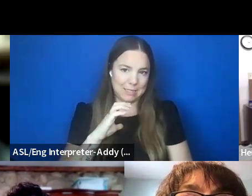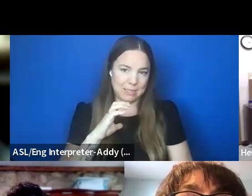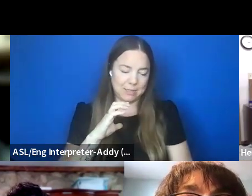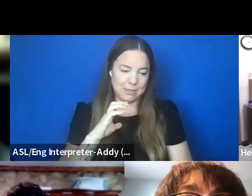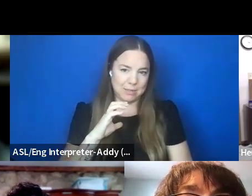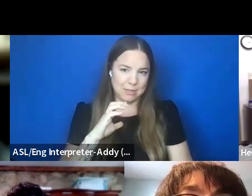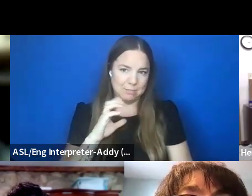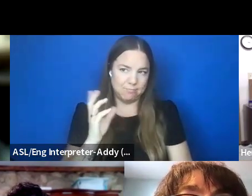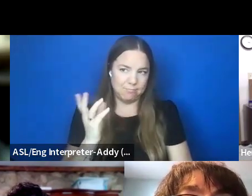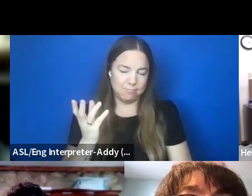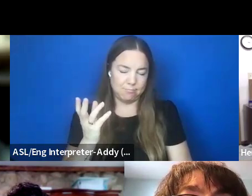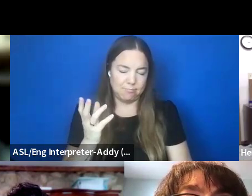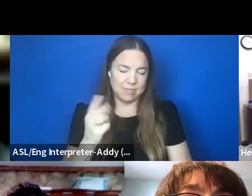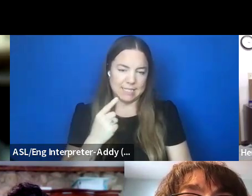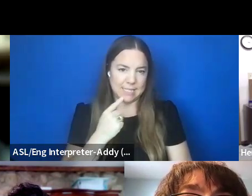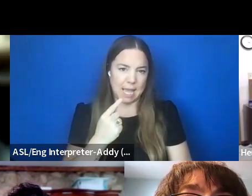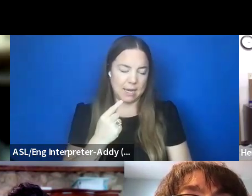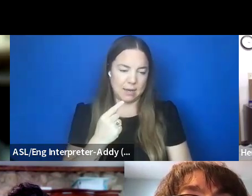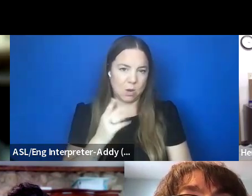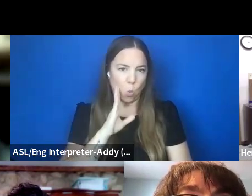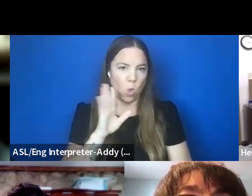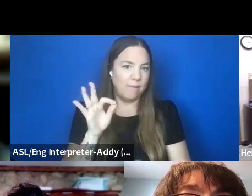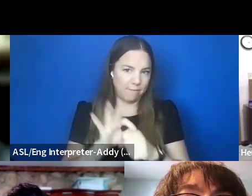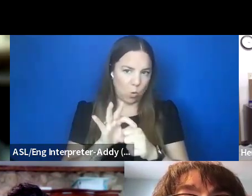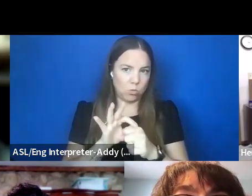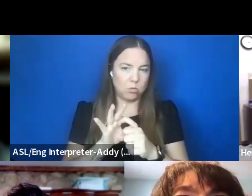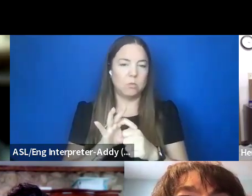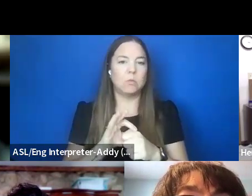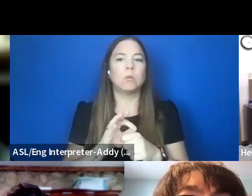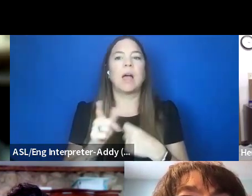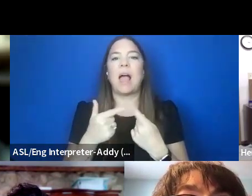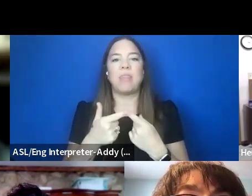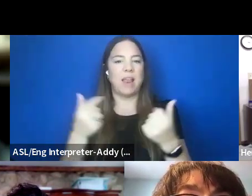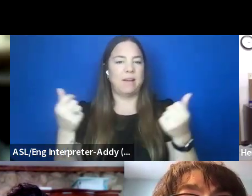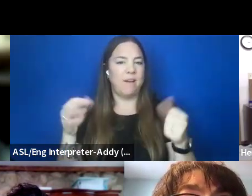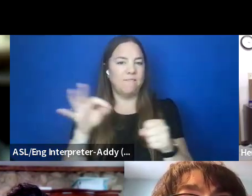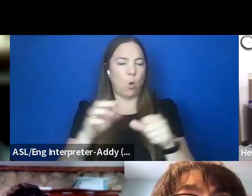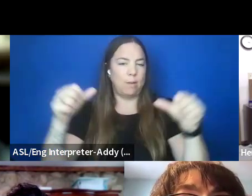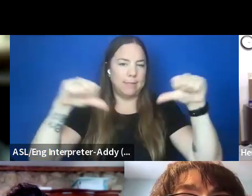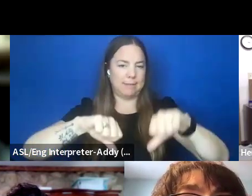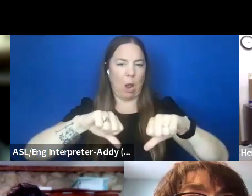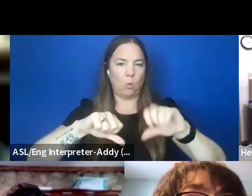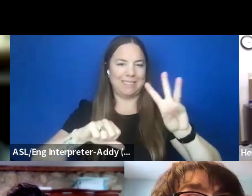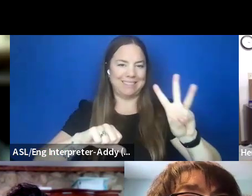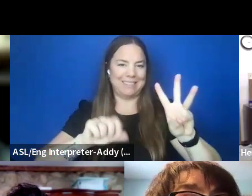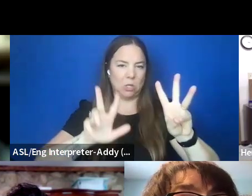Adeleigh Belyeu: it signaled that they would vote for it, and it got voted down 6 to 3. Adeleigh Belyeu: So